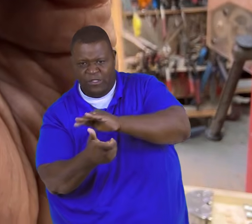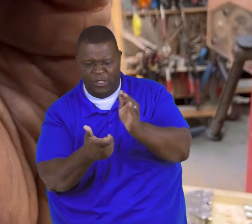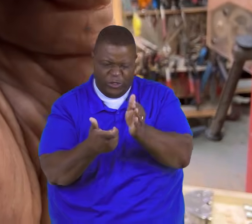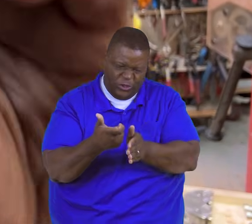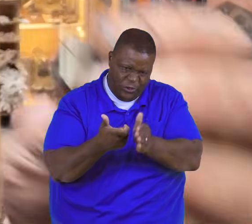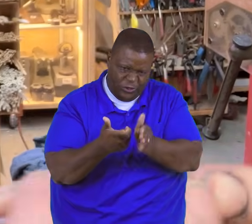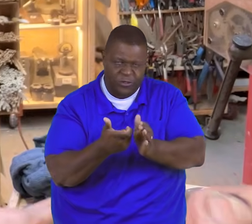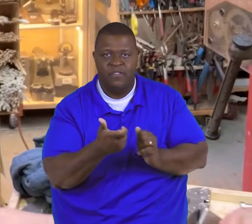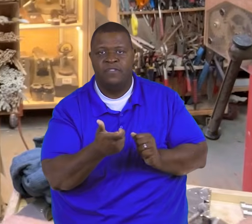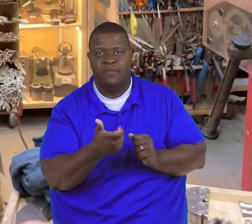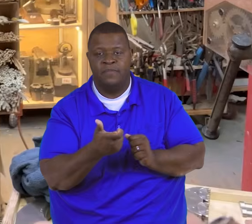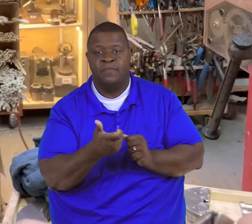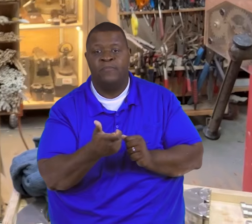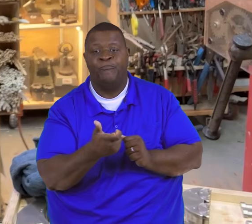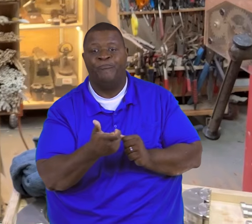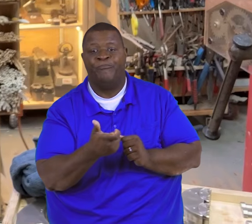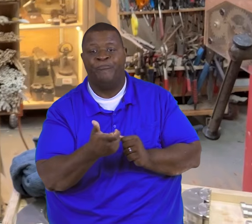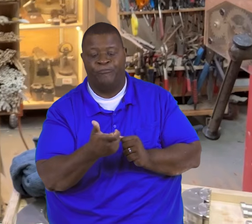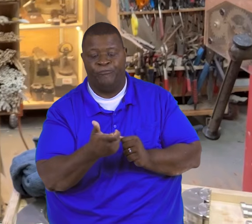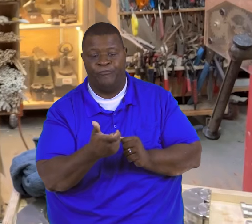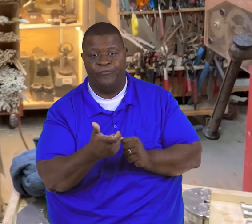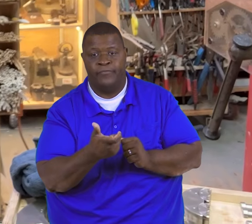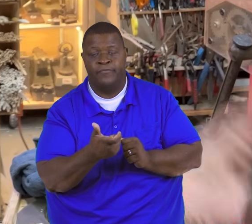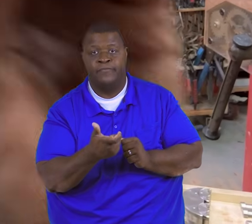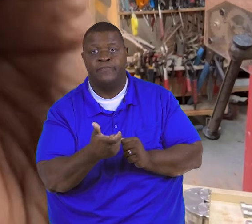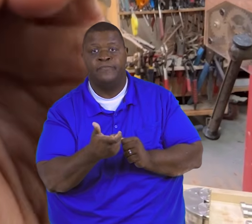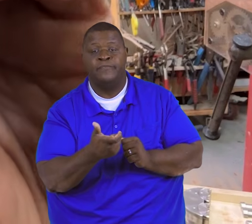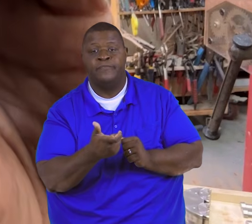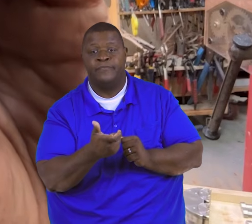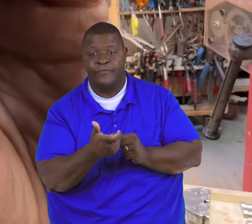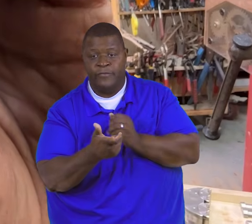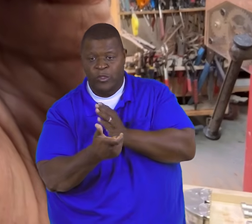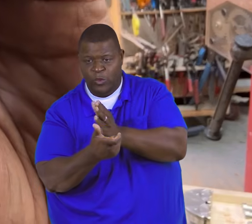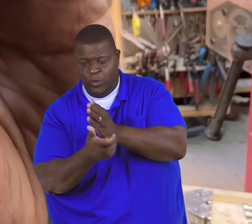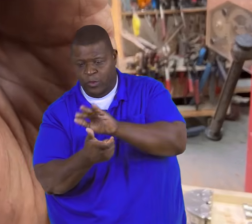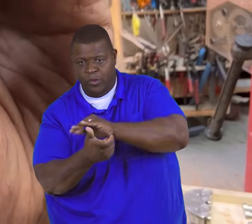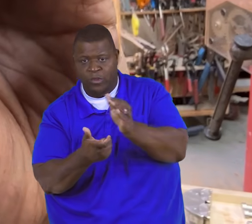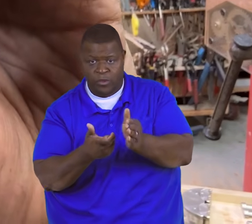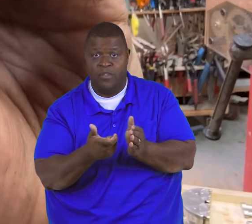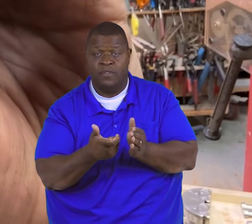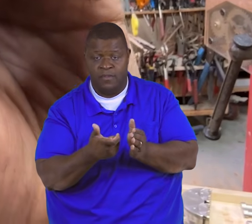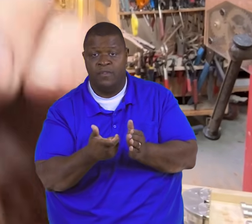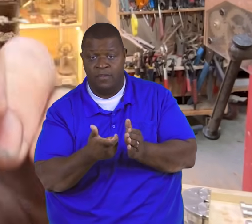so I'd be cutting out that sound of dripping you hear is that I've already been doing some of this, so that's what I'd like to do.